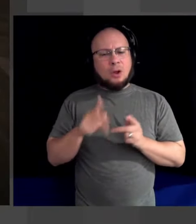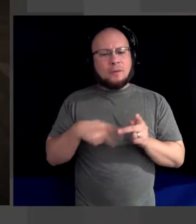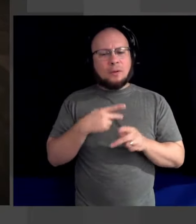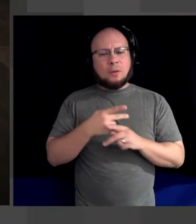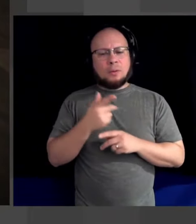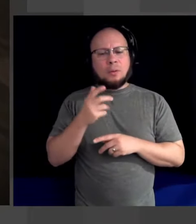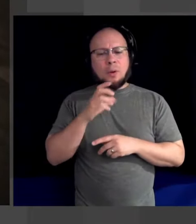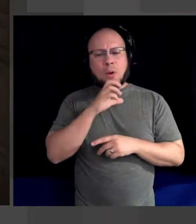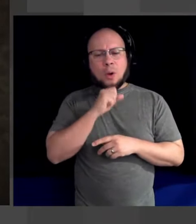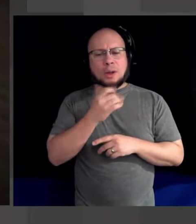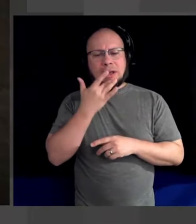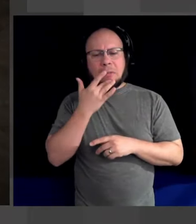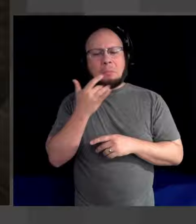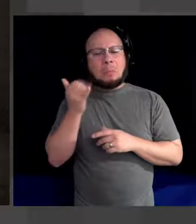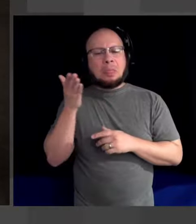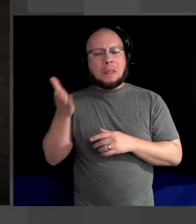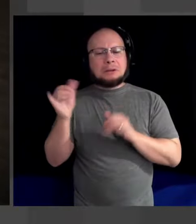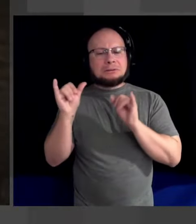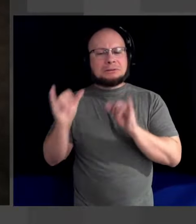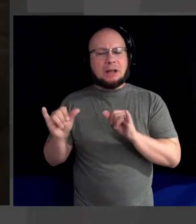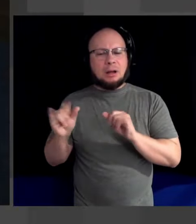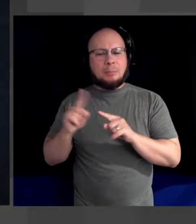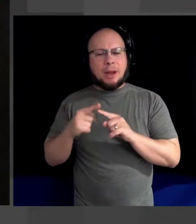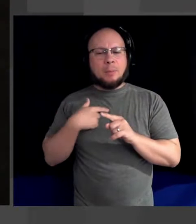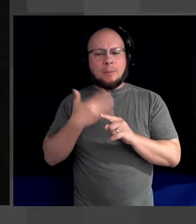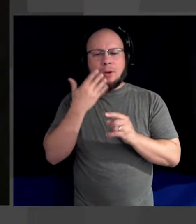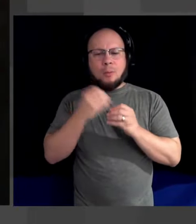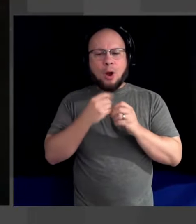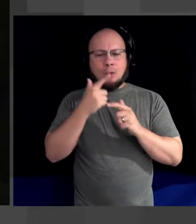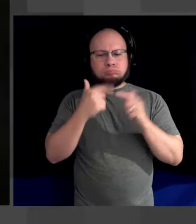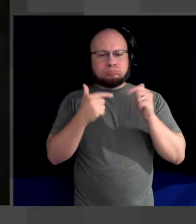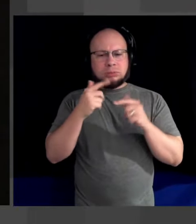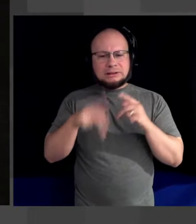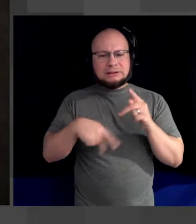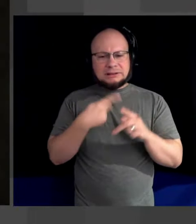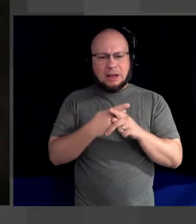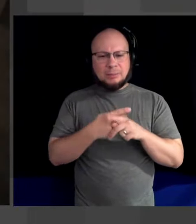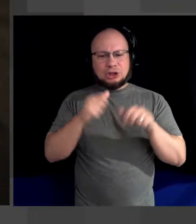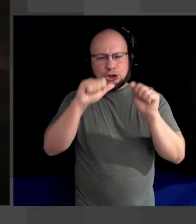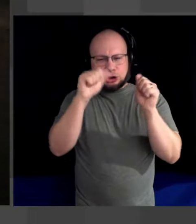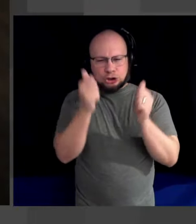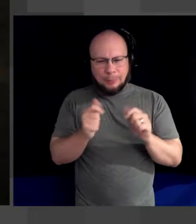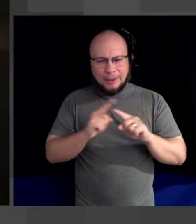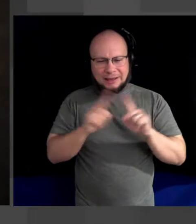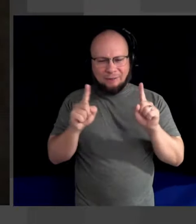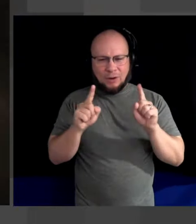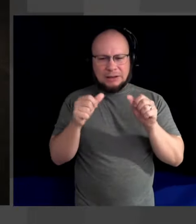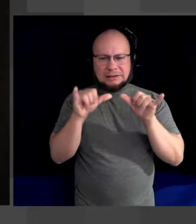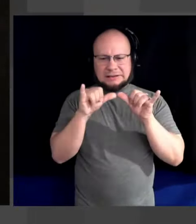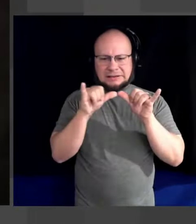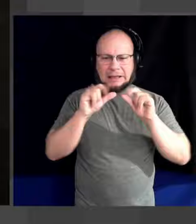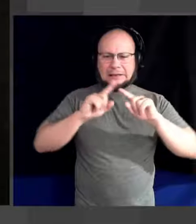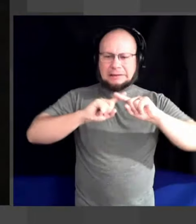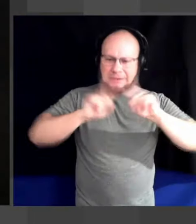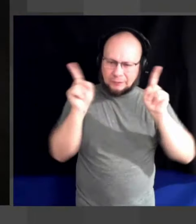AND THERE IS DEFINITELY STILL THE OLD STYLE OF CAVES BUT WE WANTED TO MAKE SURE THERE WAS